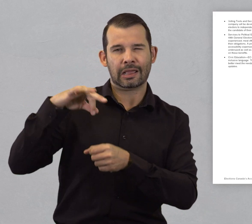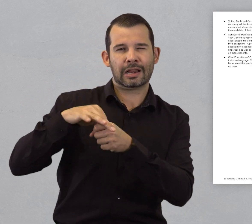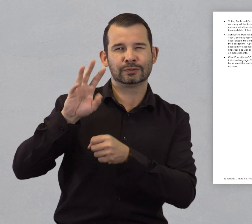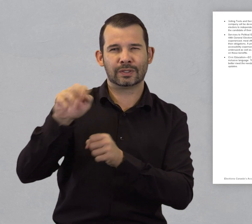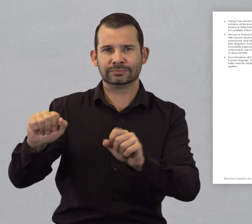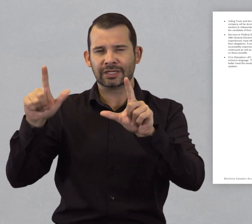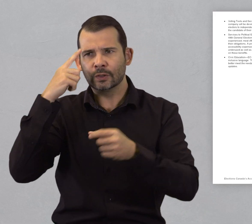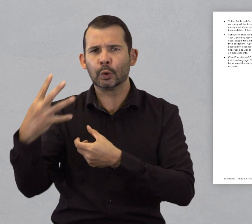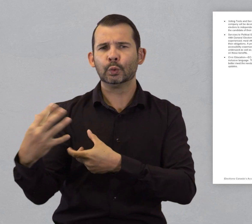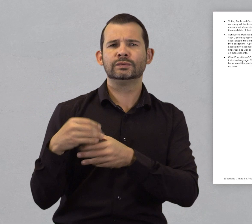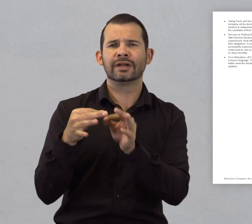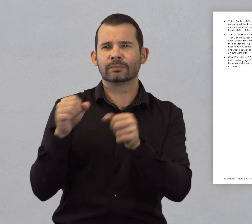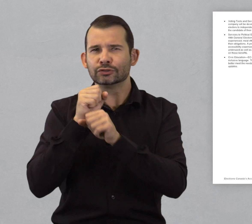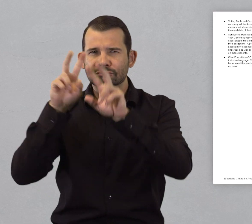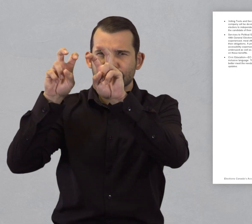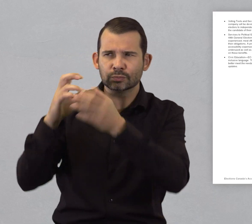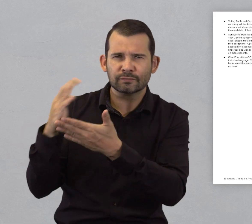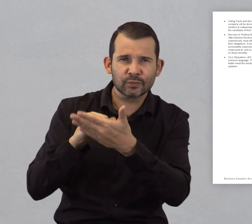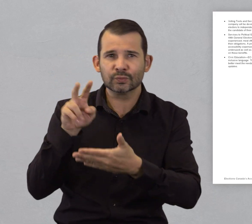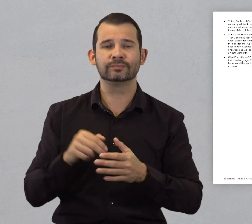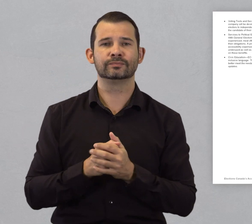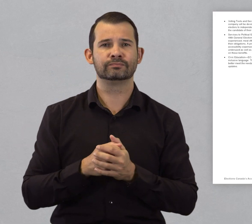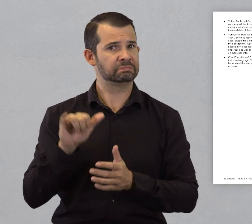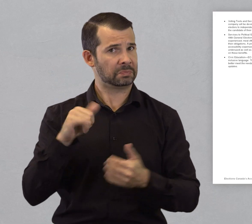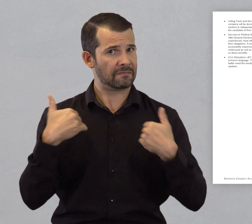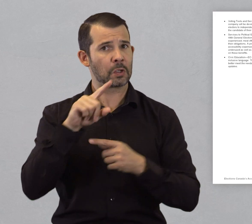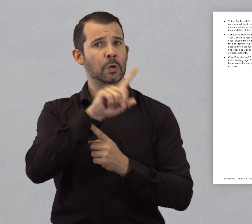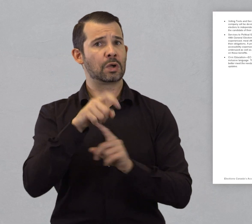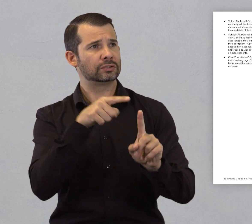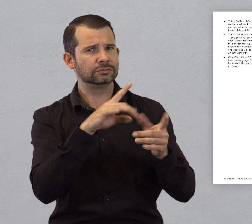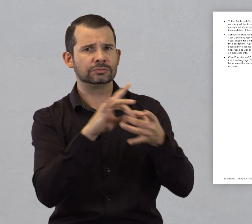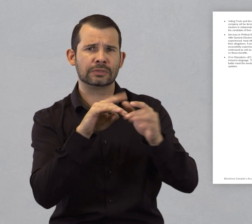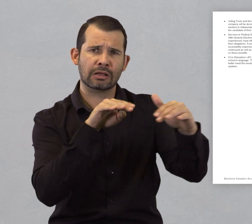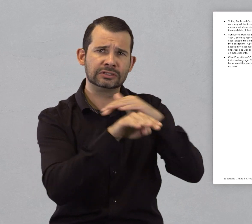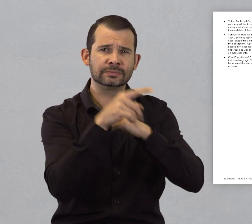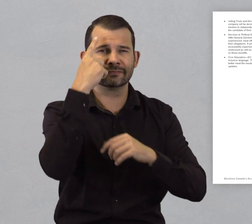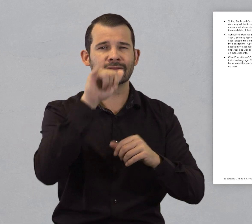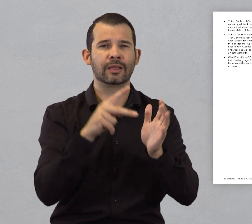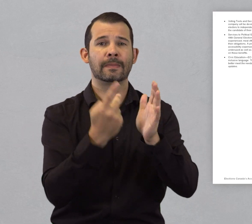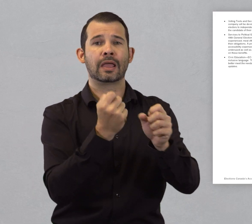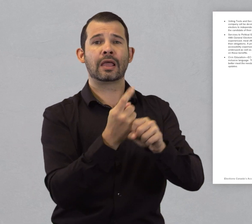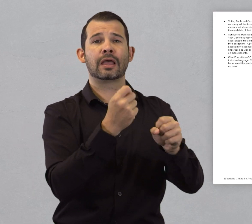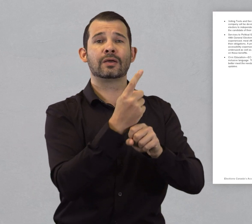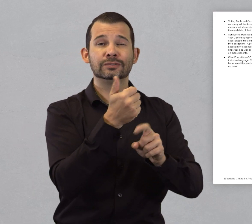website for inclusive language. There were also questions on accessibility in the biannual survey